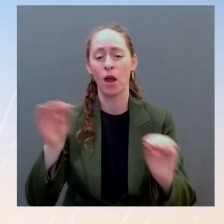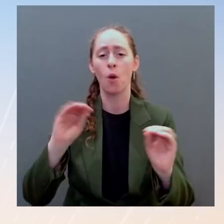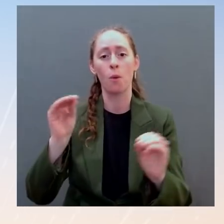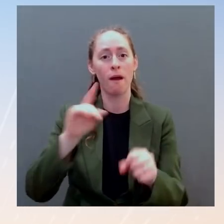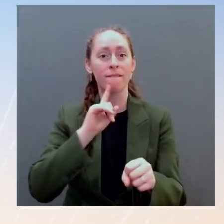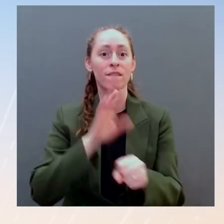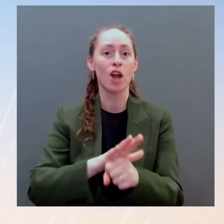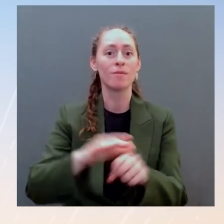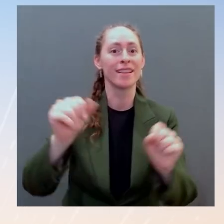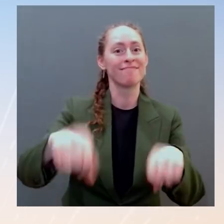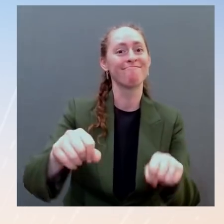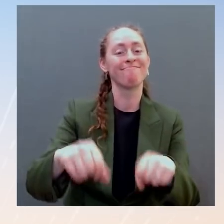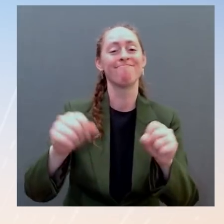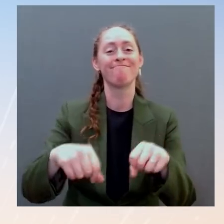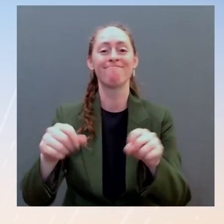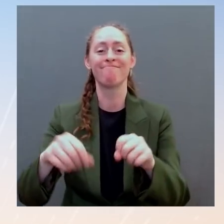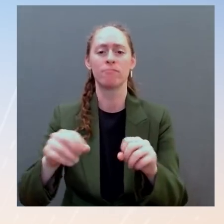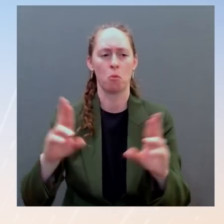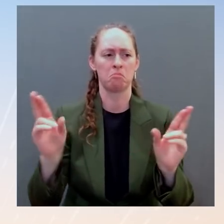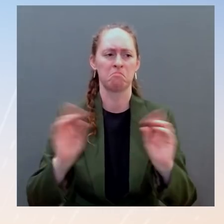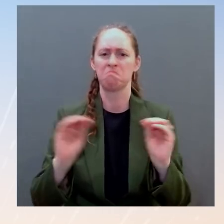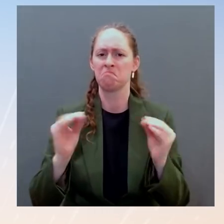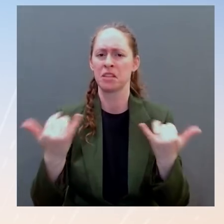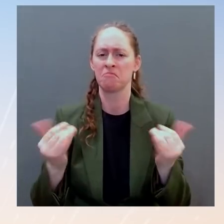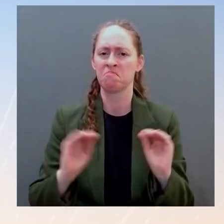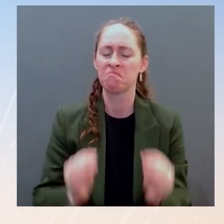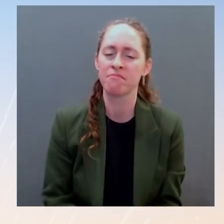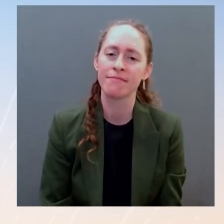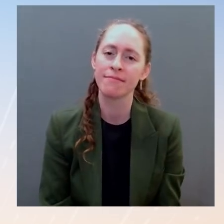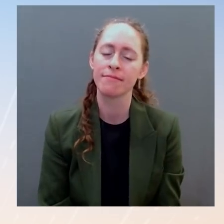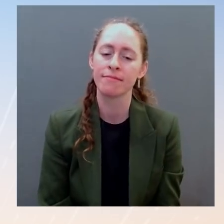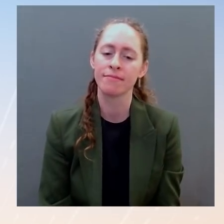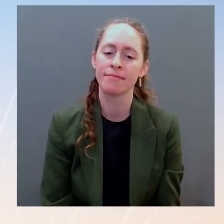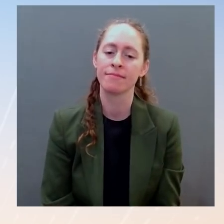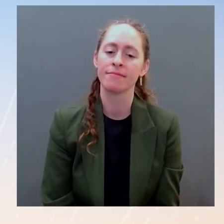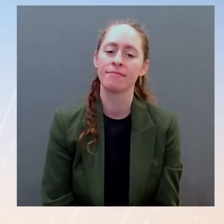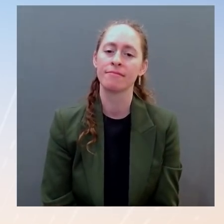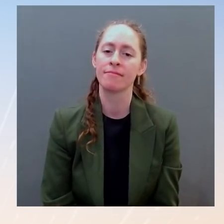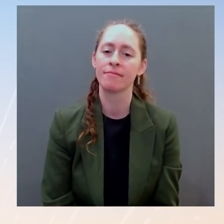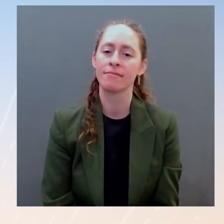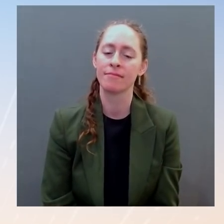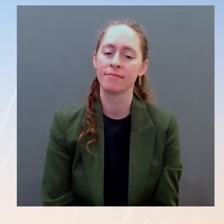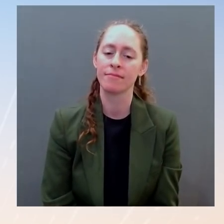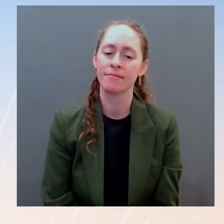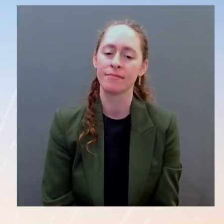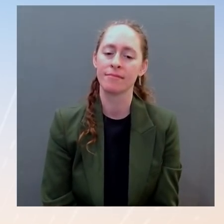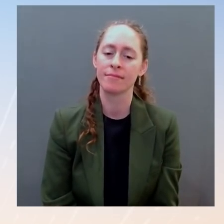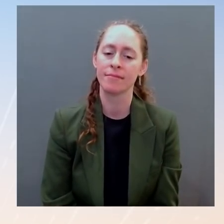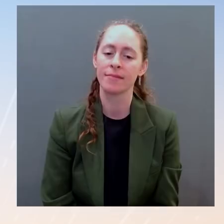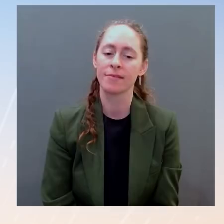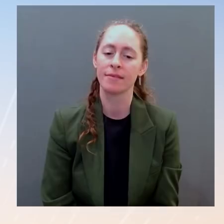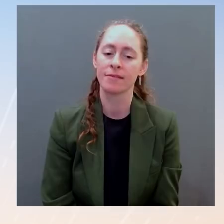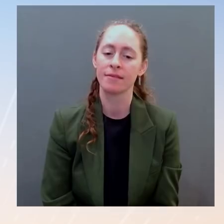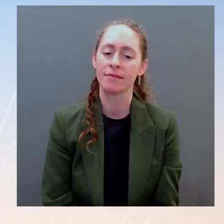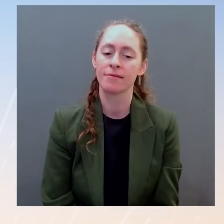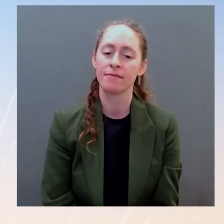Go ahead, Matt. Matt, did you have a question? The Press: Yeah. I just have two. The first is: With the CHC coming -- Ms. Psaki: Yeah. The Press: -- some have wanted Biden --